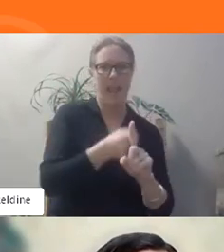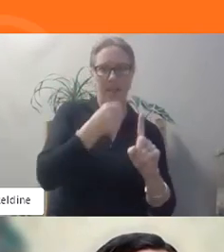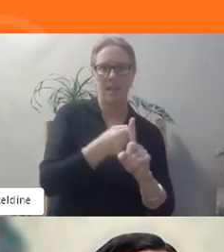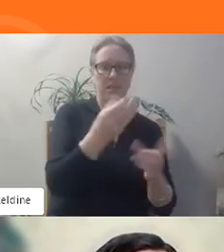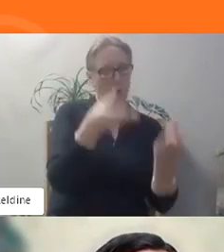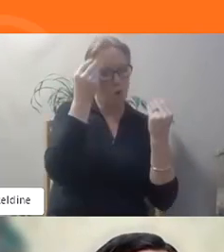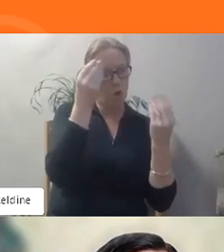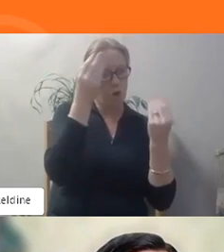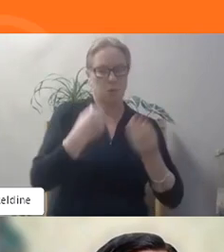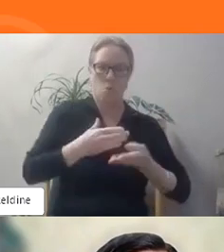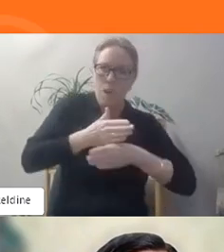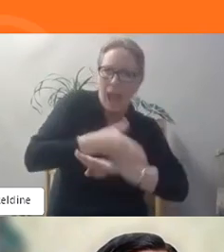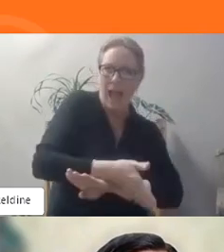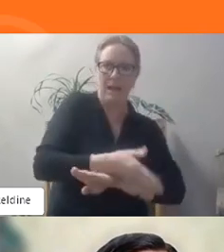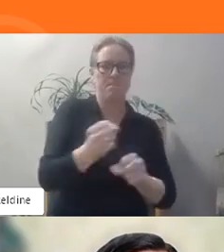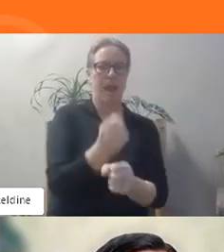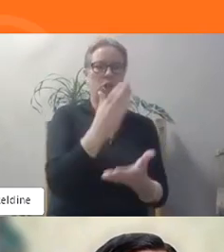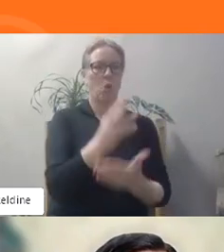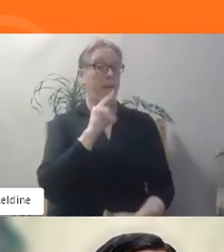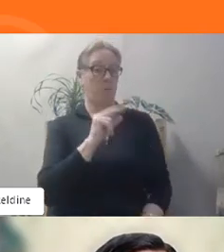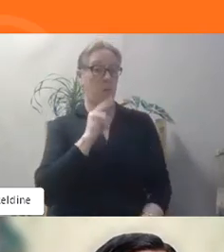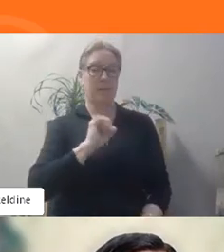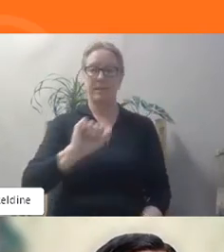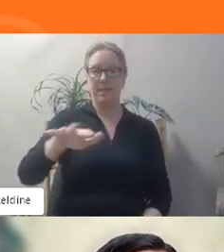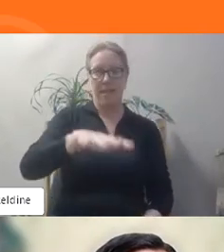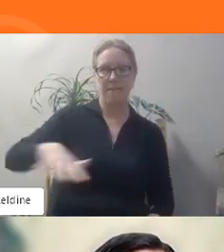to have their voices and those of their whānau heard. Using an